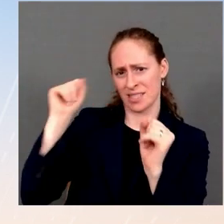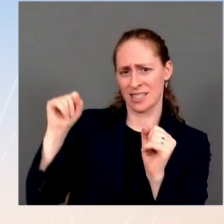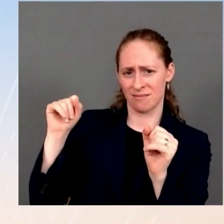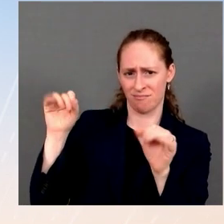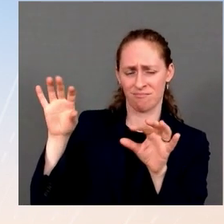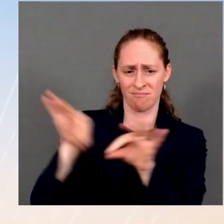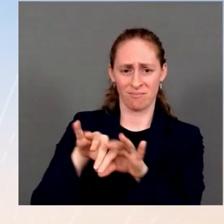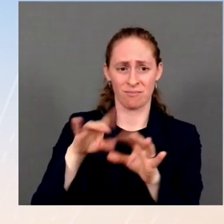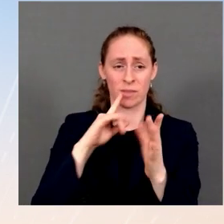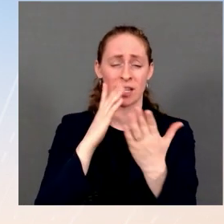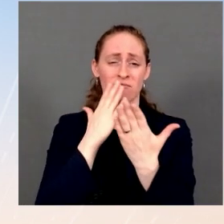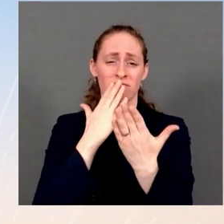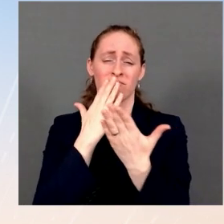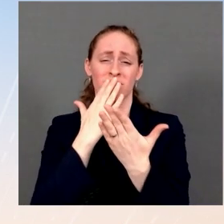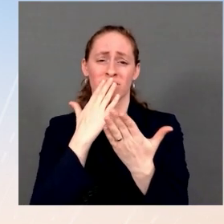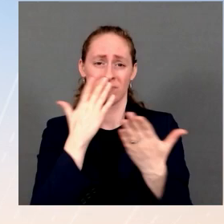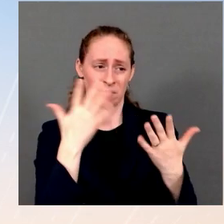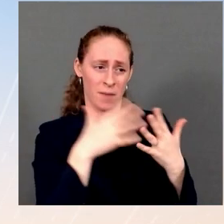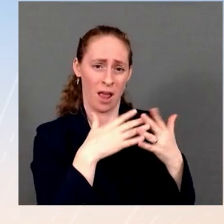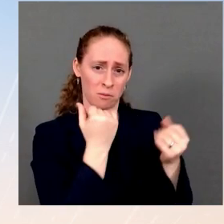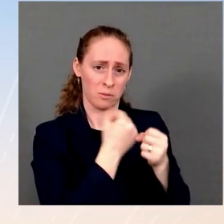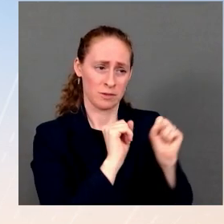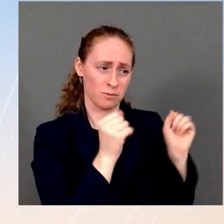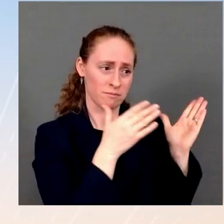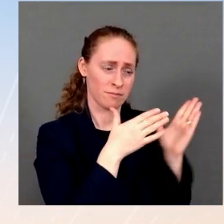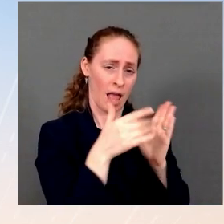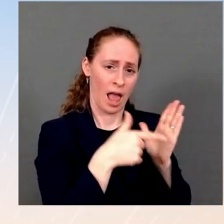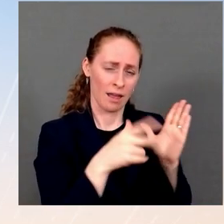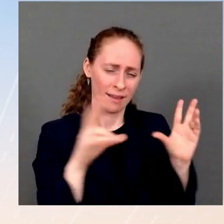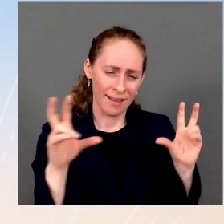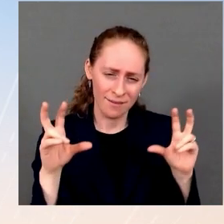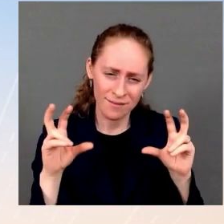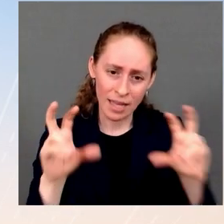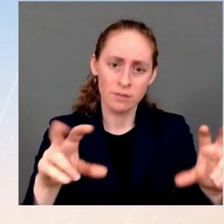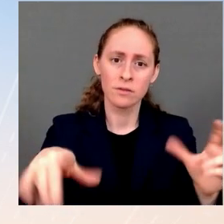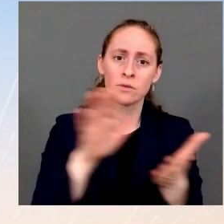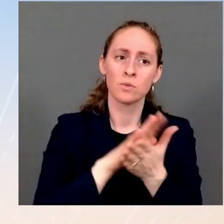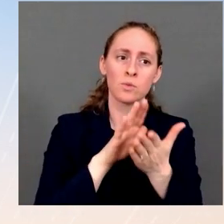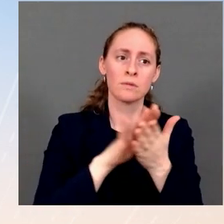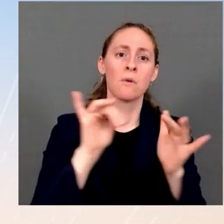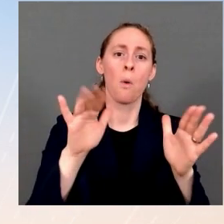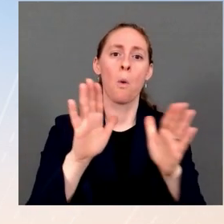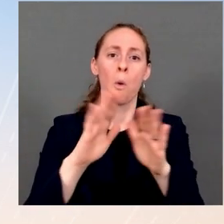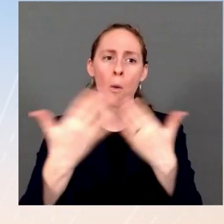mitigating -- mitigation measures, as well as help get students back on track.